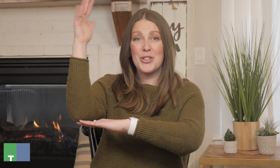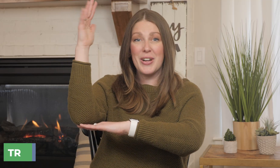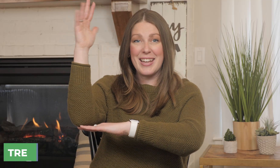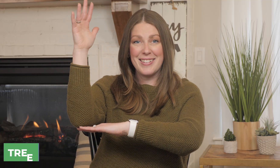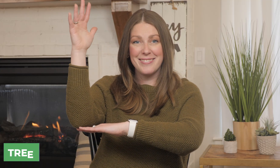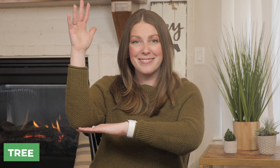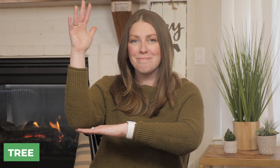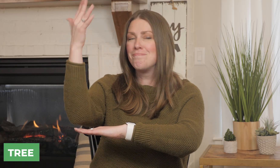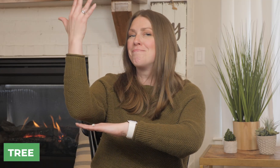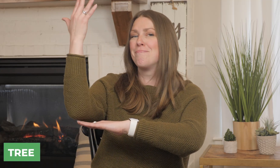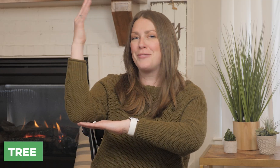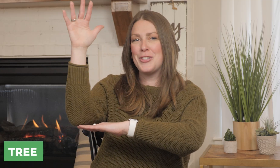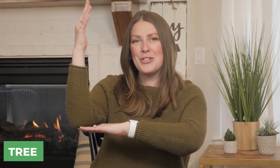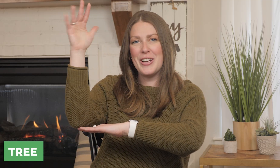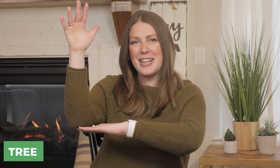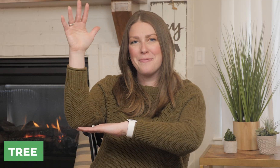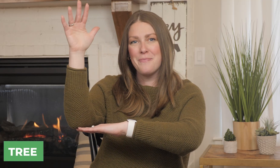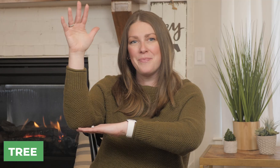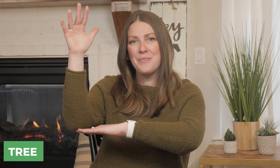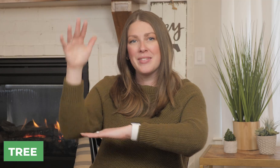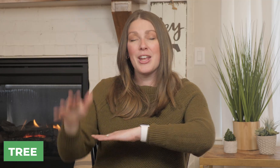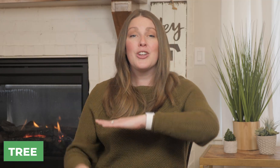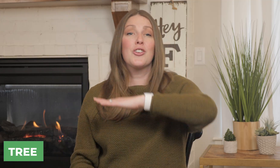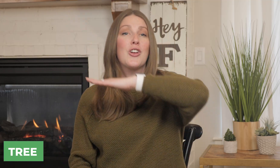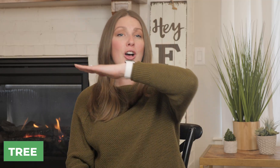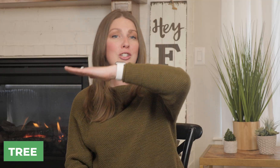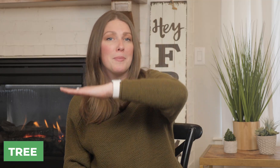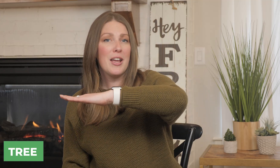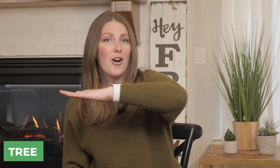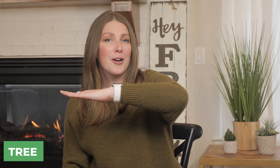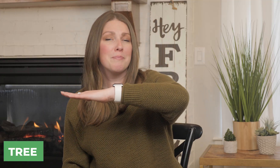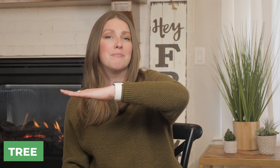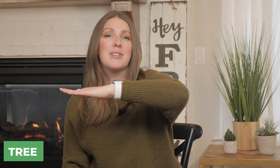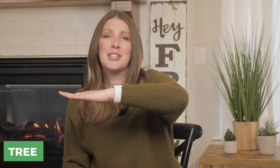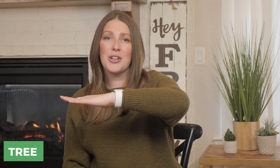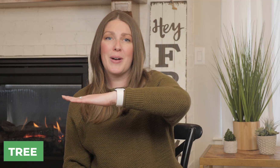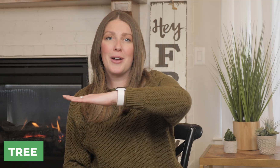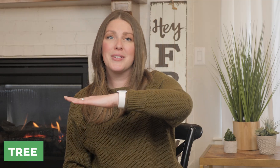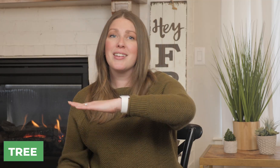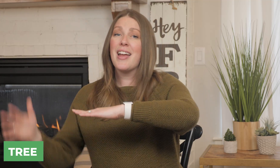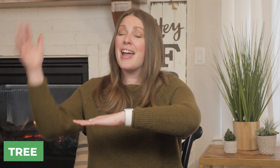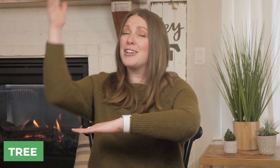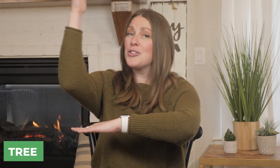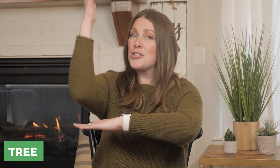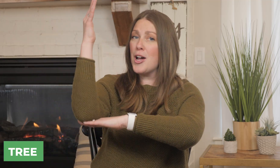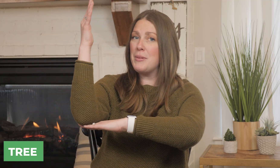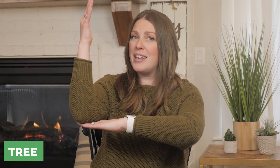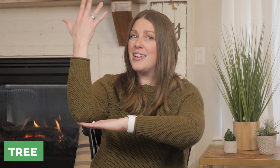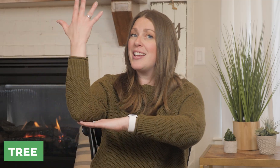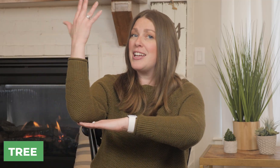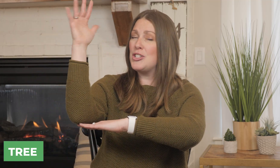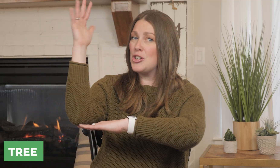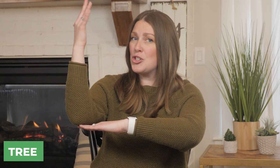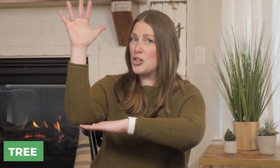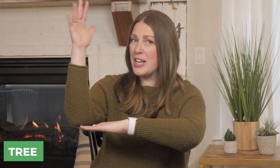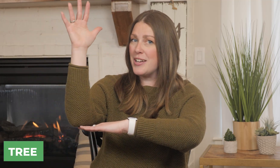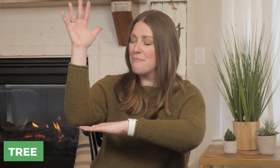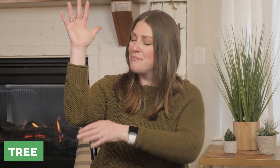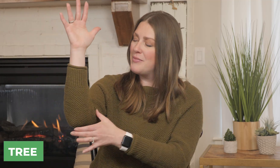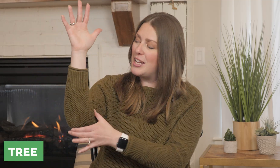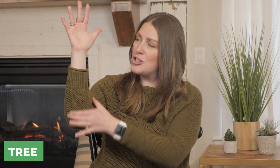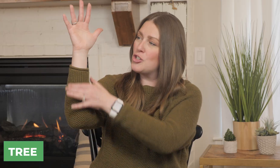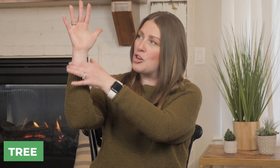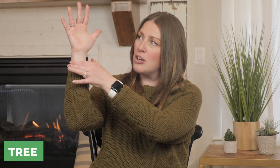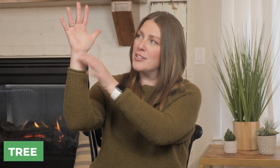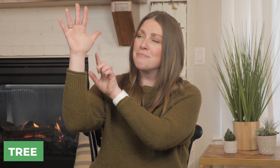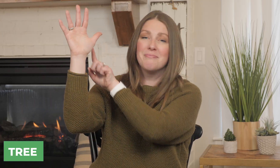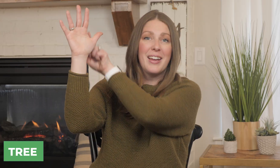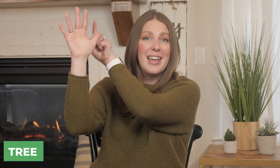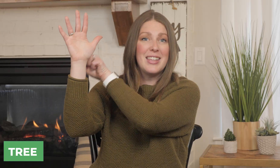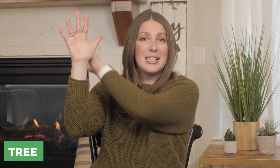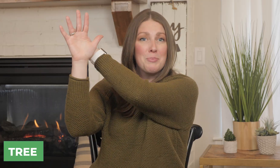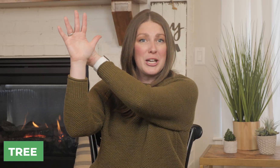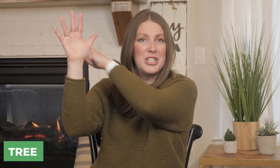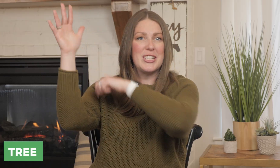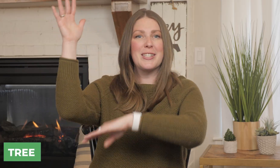Tree, tree your non-dominant arm is the ground and your dominant is the tree, it's trunk and then it's branches,